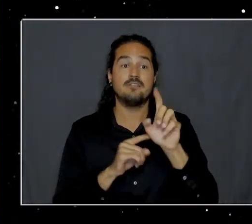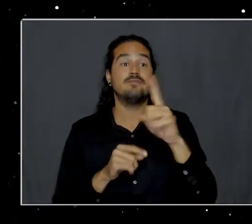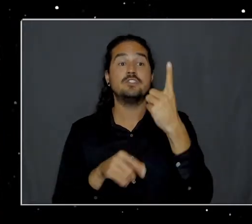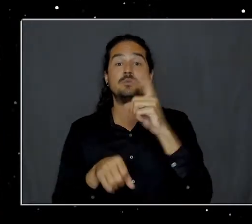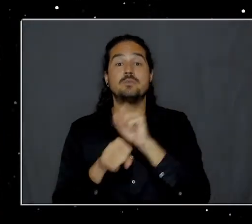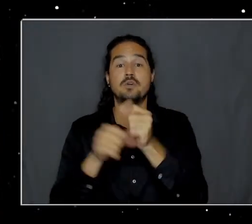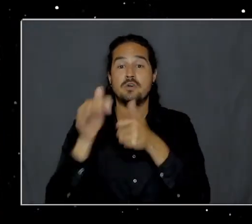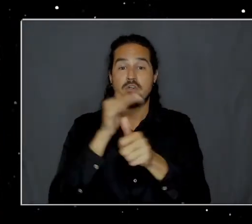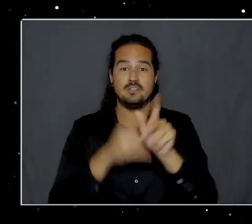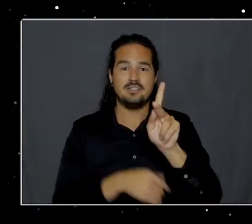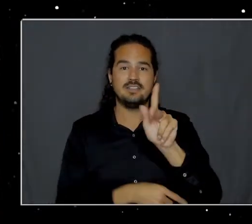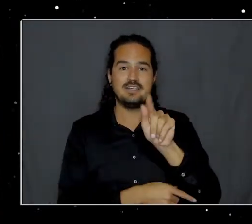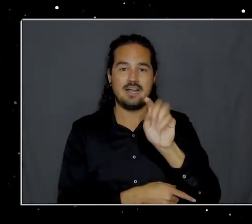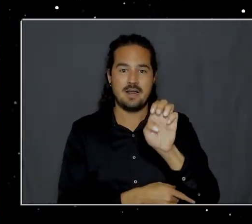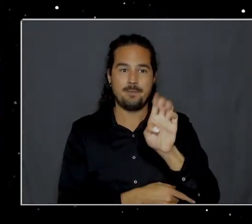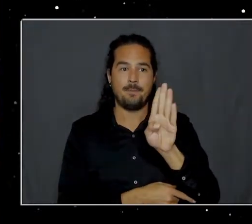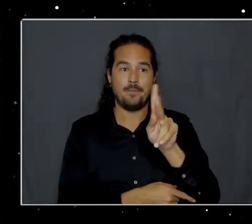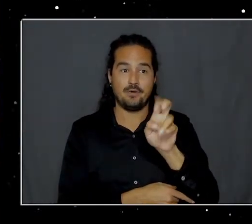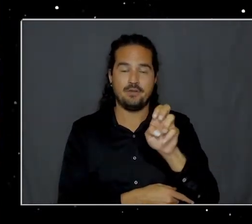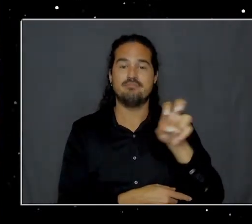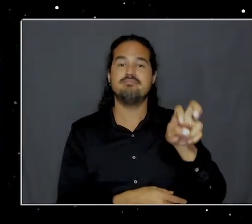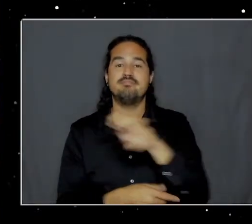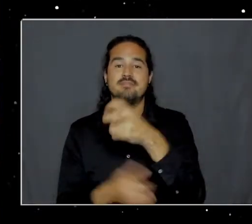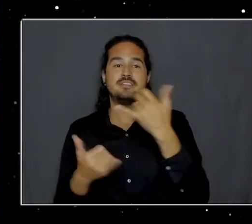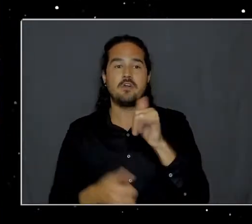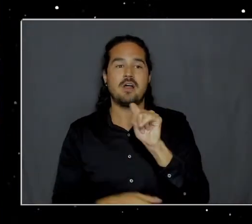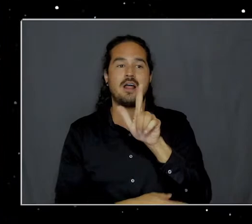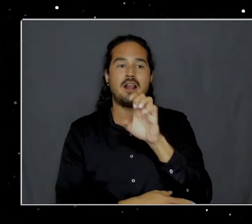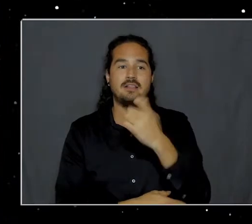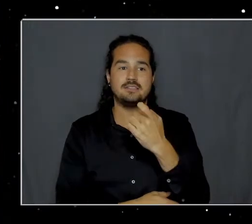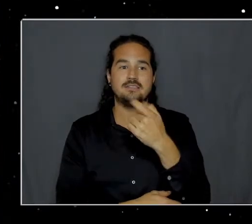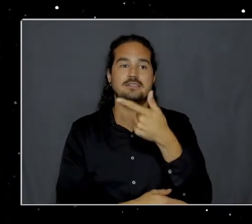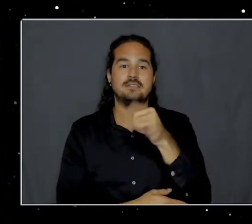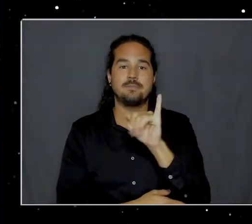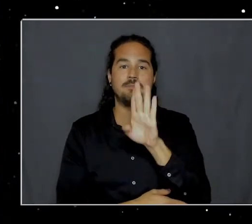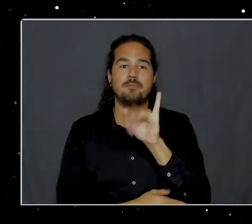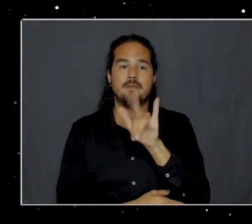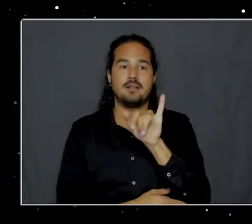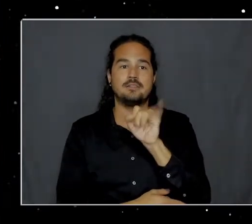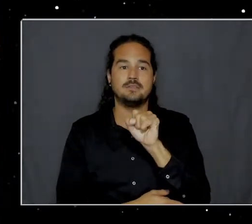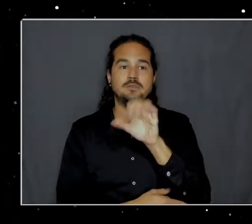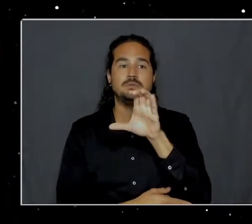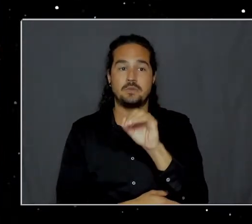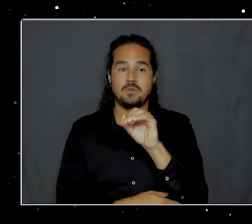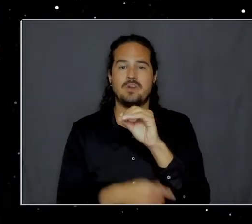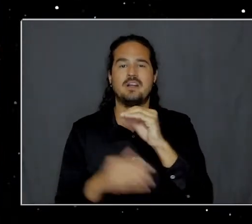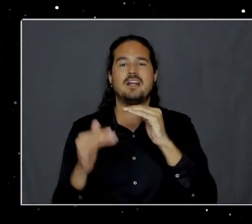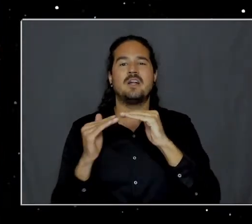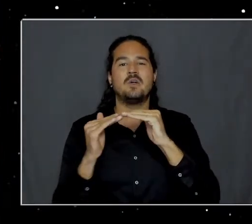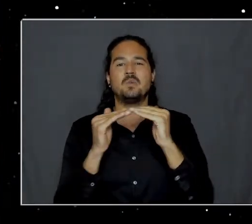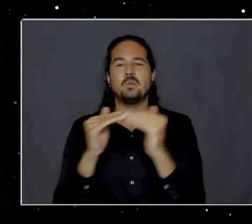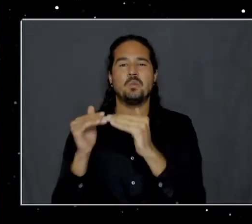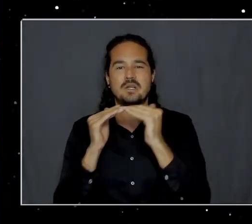BURKE. SHE CURRENTLY SERVES AS ASSISTANT TO ALEX GIBILISCO,